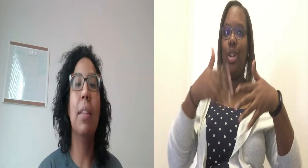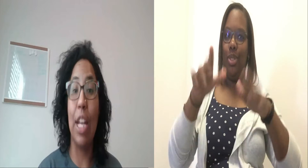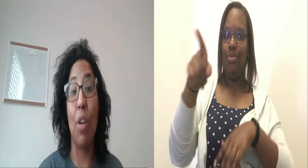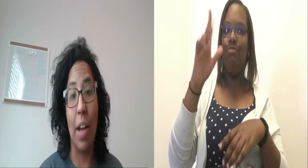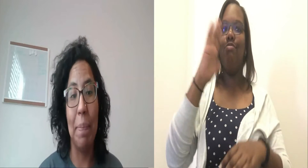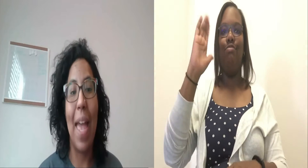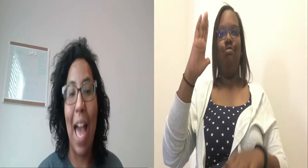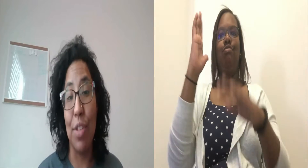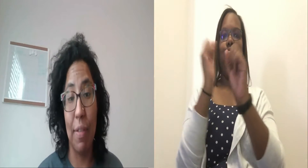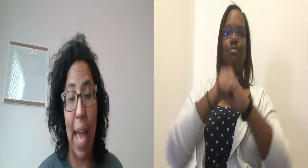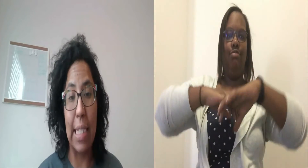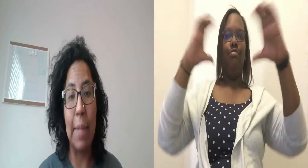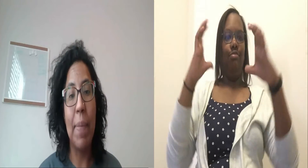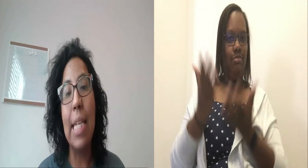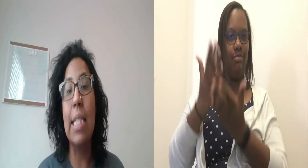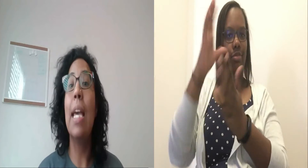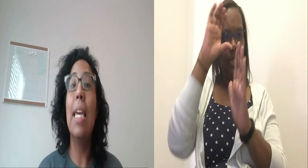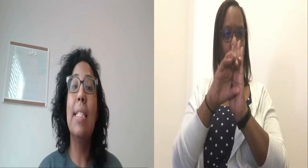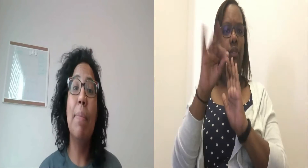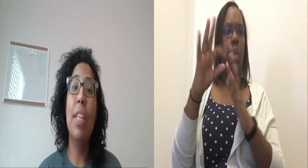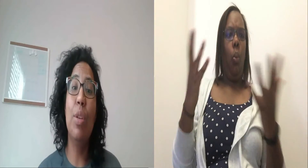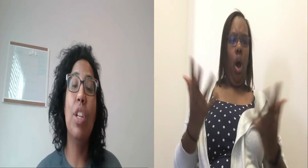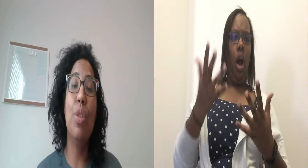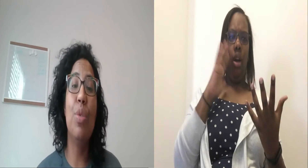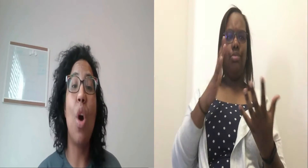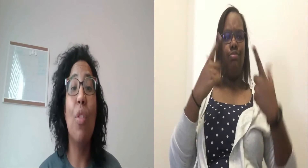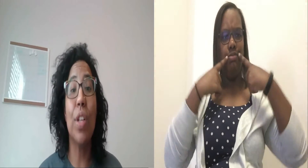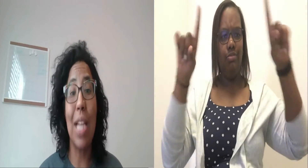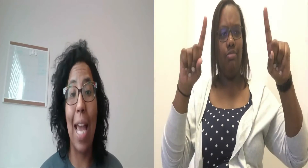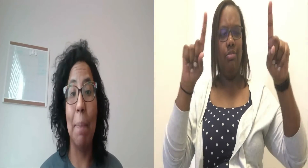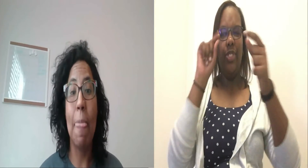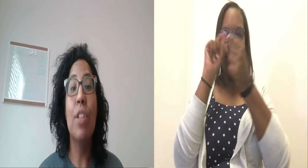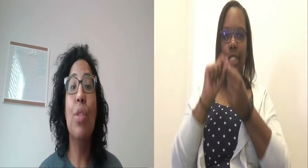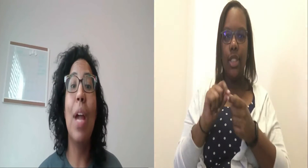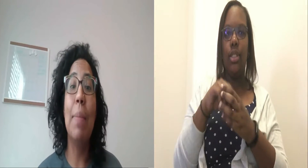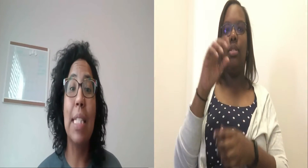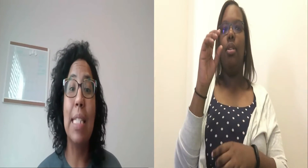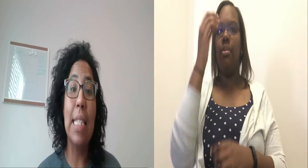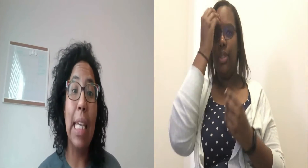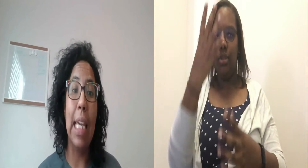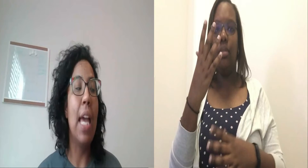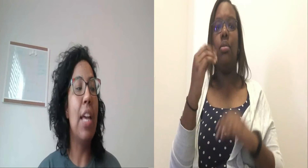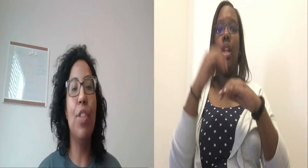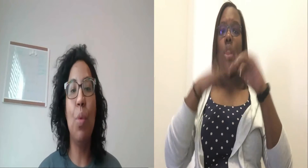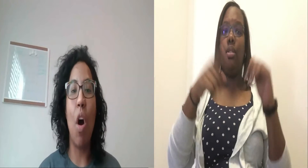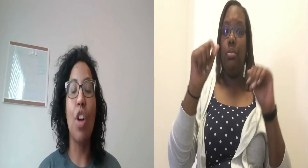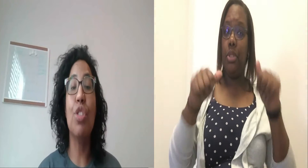later on after the fact. Please it is something you can use over time so you're able to see if you are